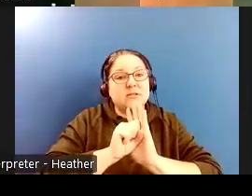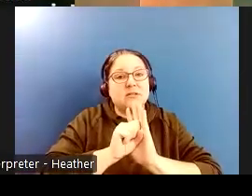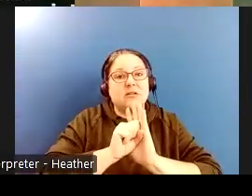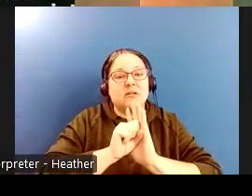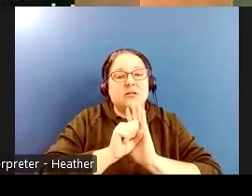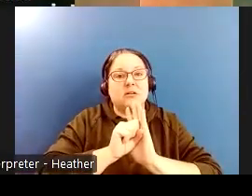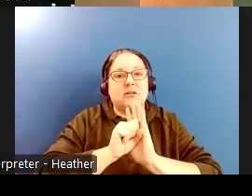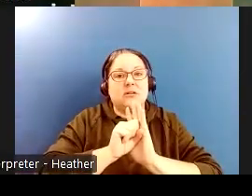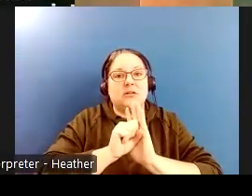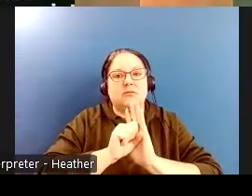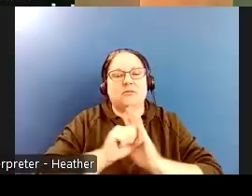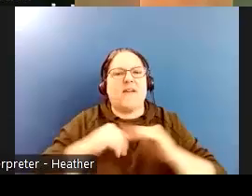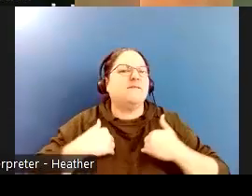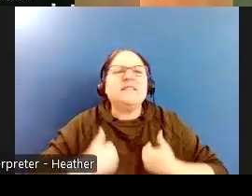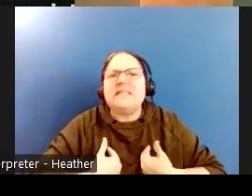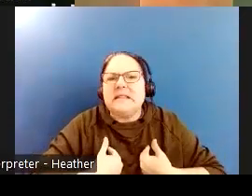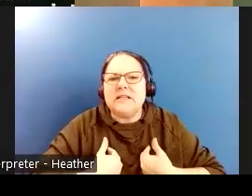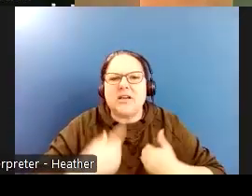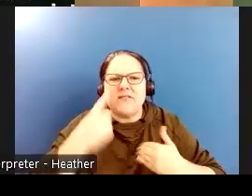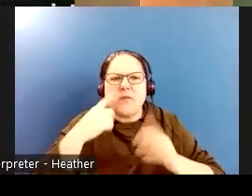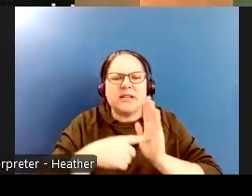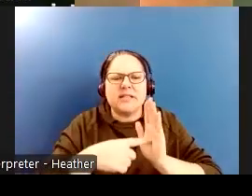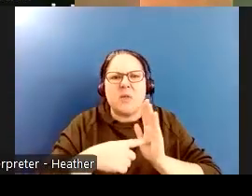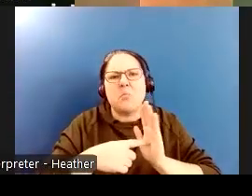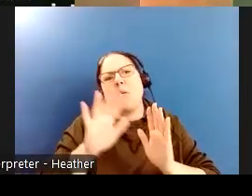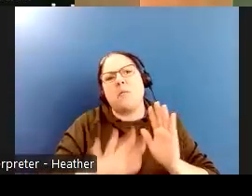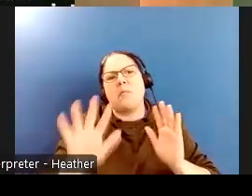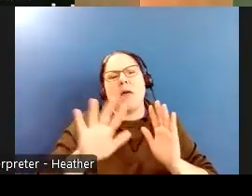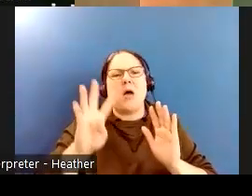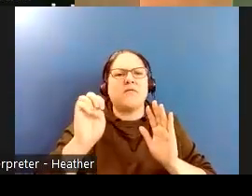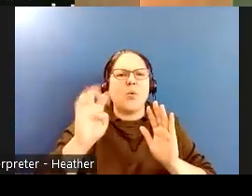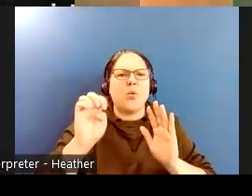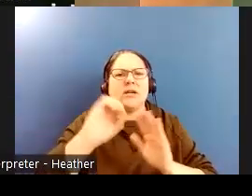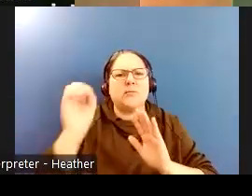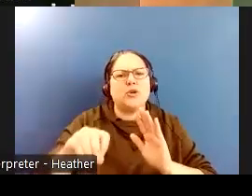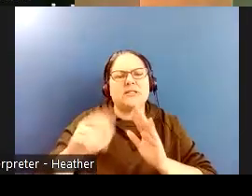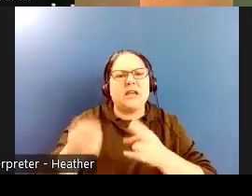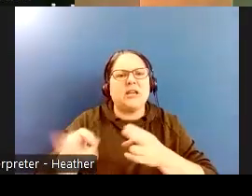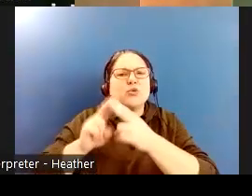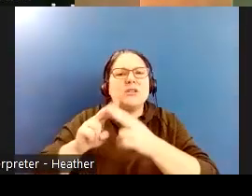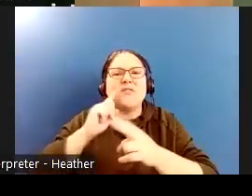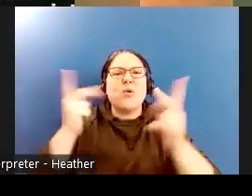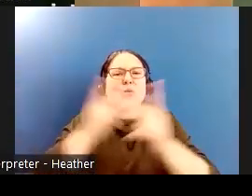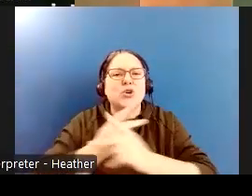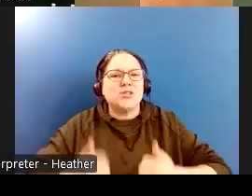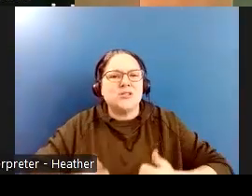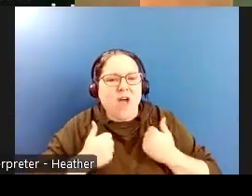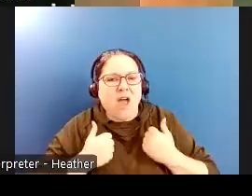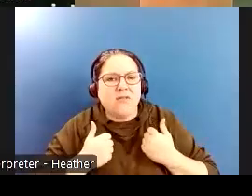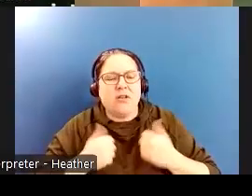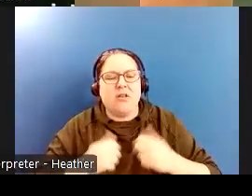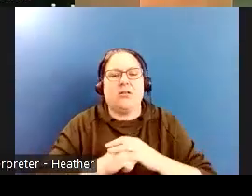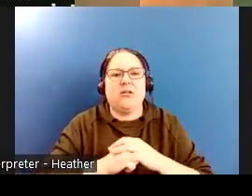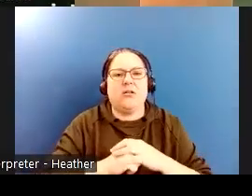uh fatigue right so that's about a 40% increase in worse survival um etc. And so again,